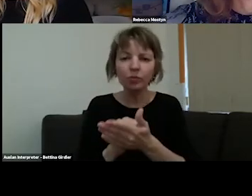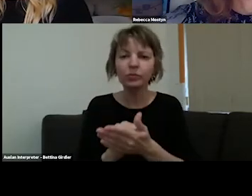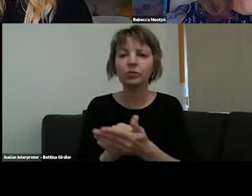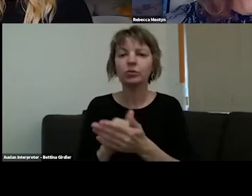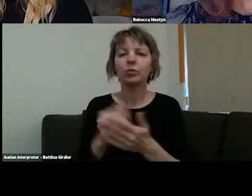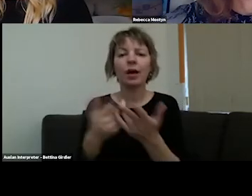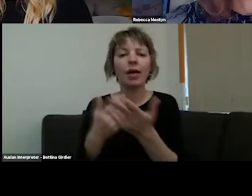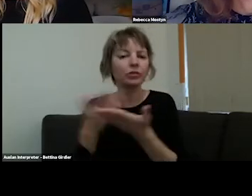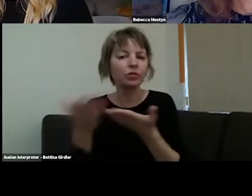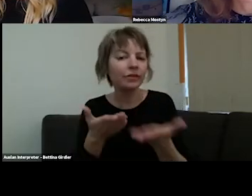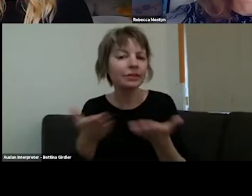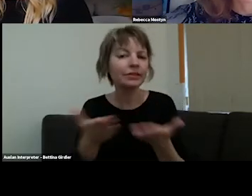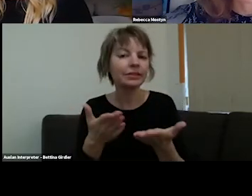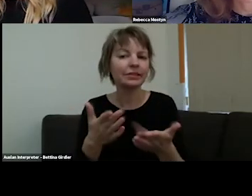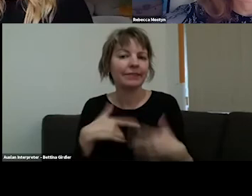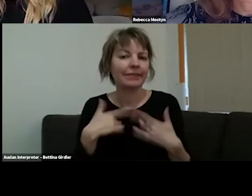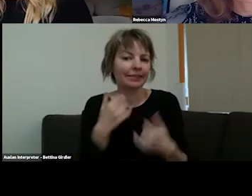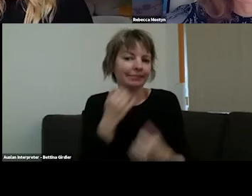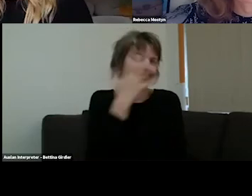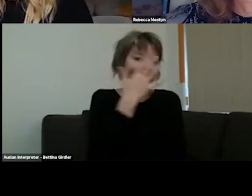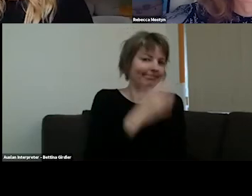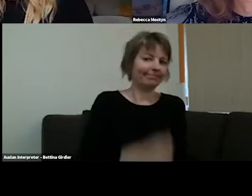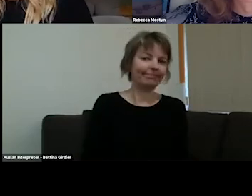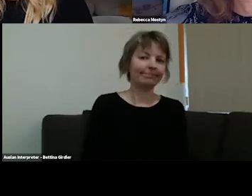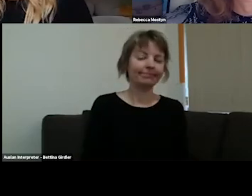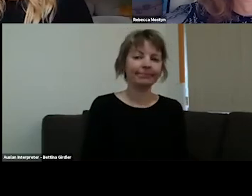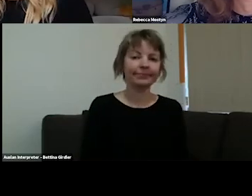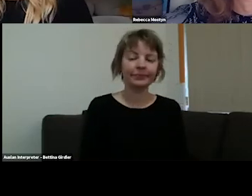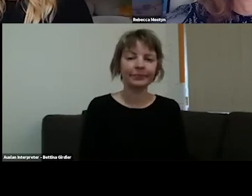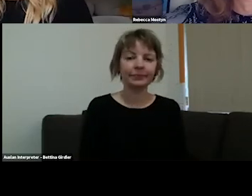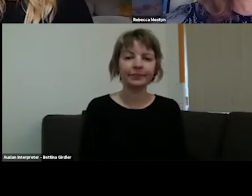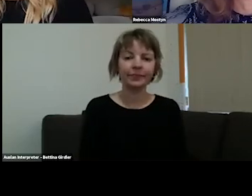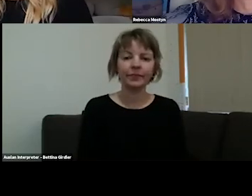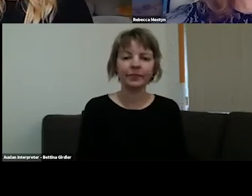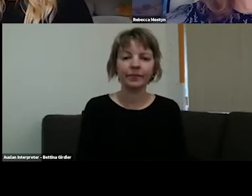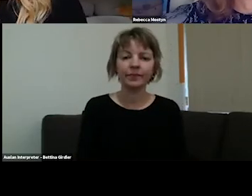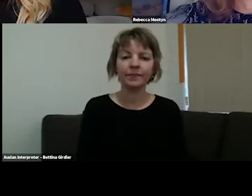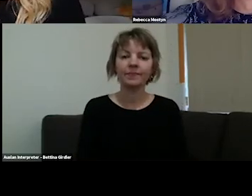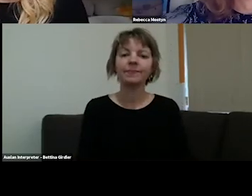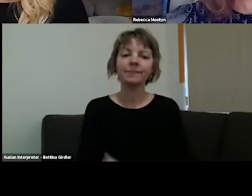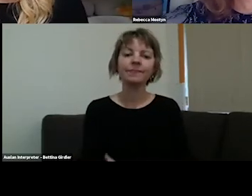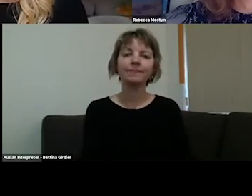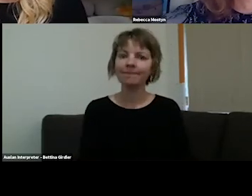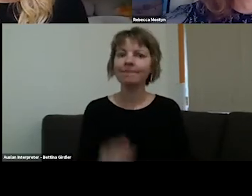Did you catch that, Ian? Yeah, look, it's a really interesting question,